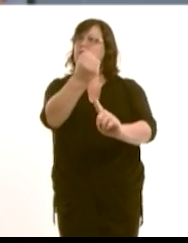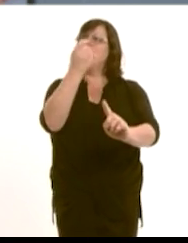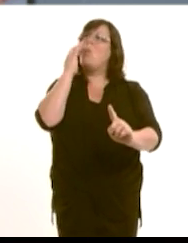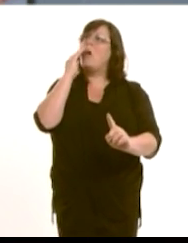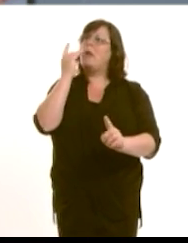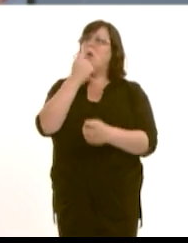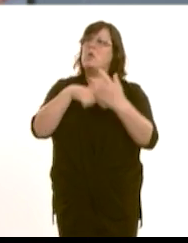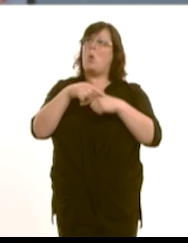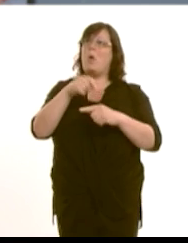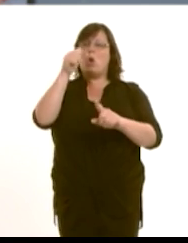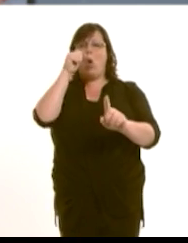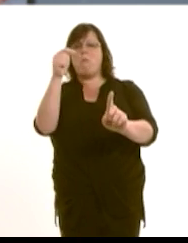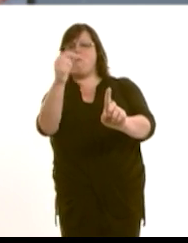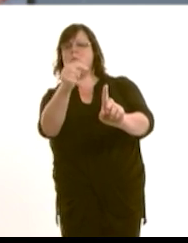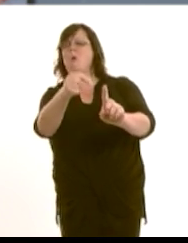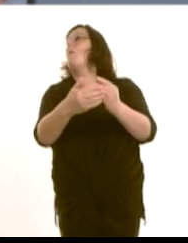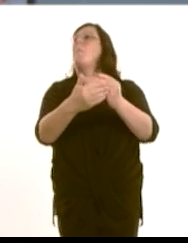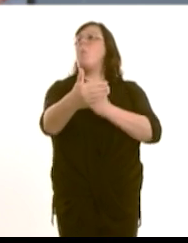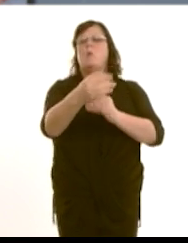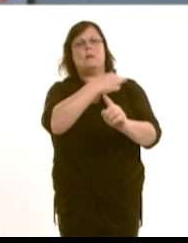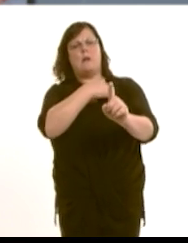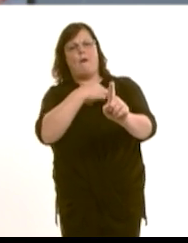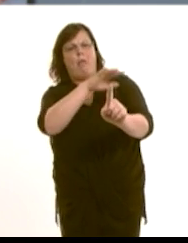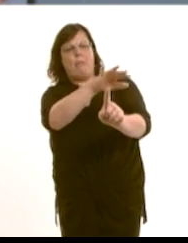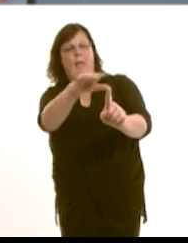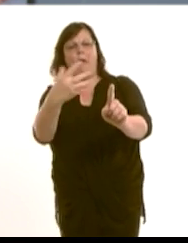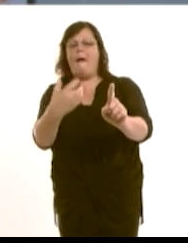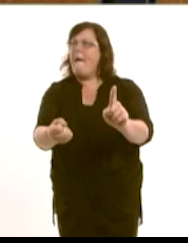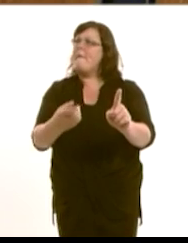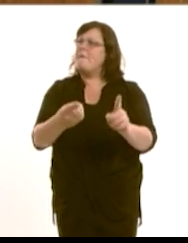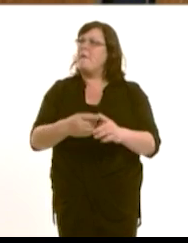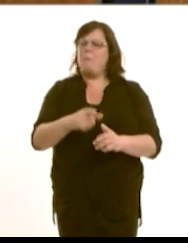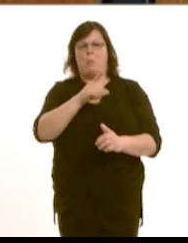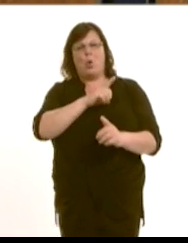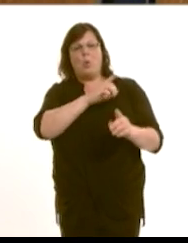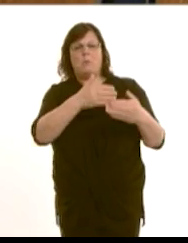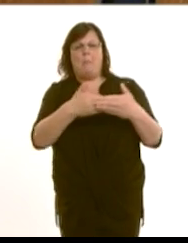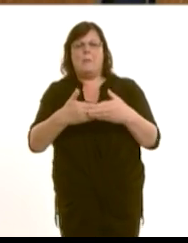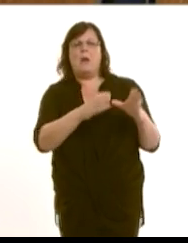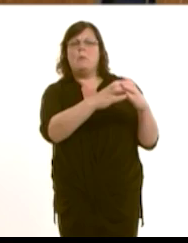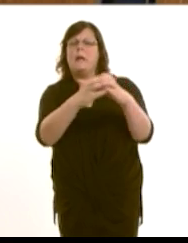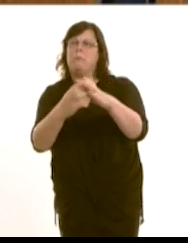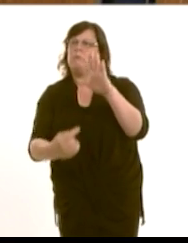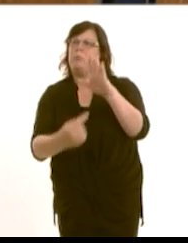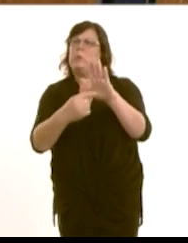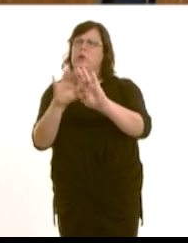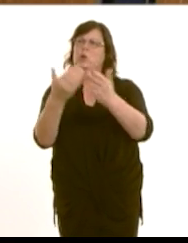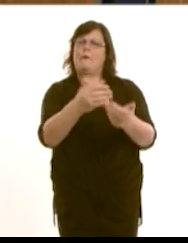when we will see more staff in the neonatal units providing that vital service? Carwyn Jones: Well, I expect those numbers to grow over the course of the next five years,